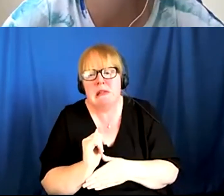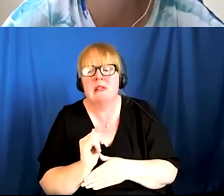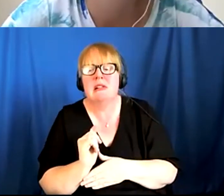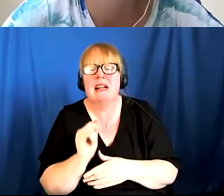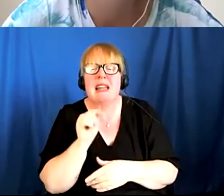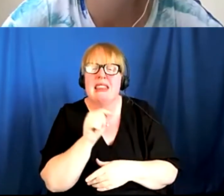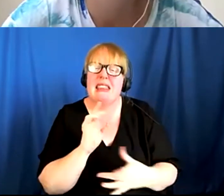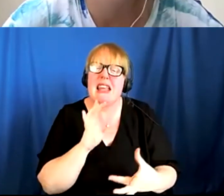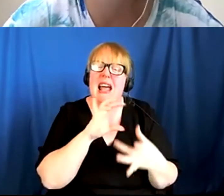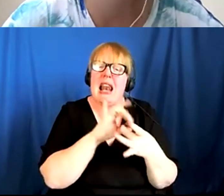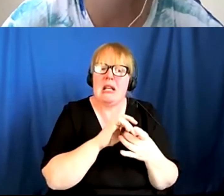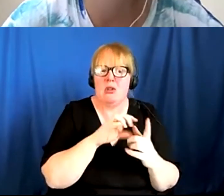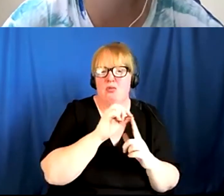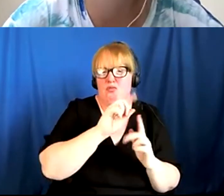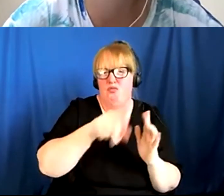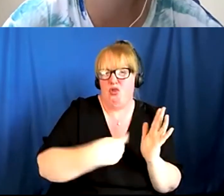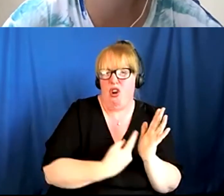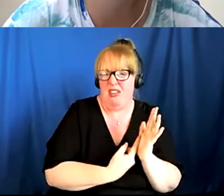you know, a couple of projects that I've been involved with,